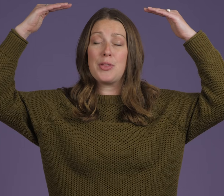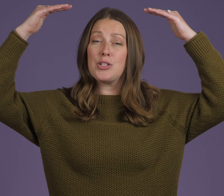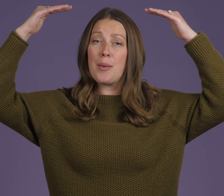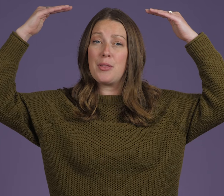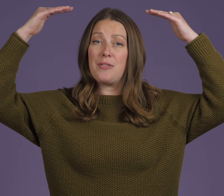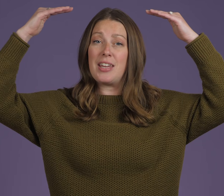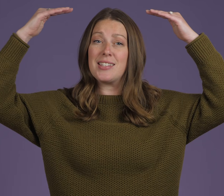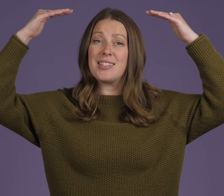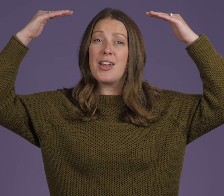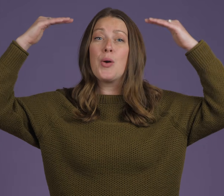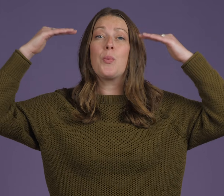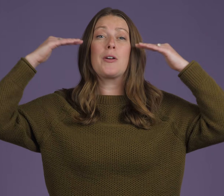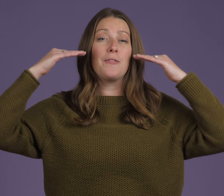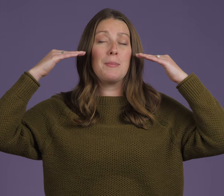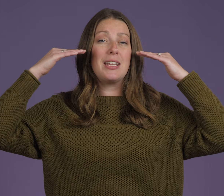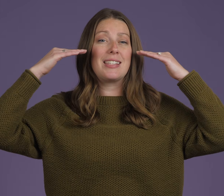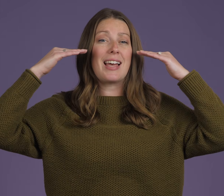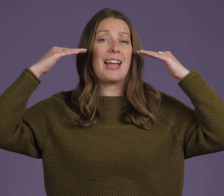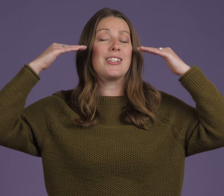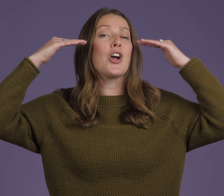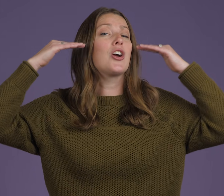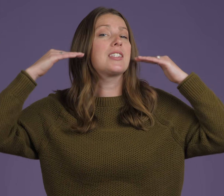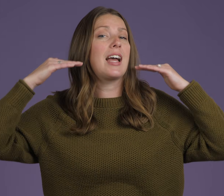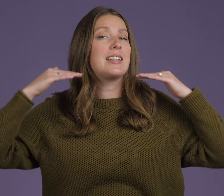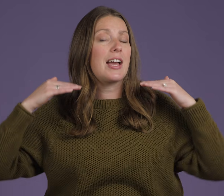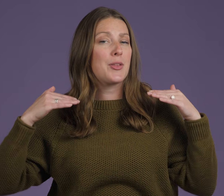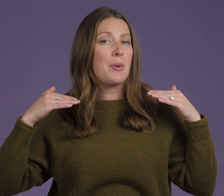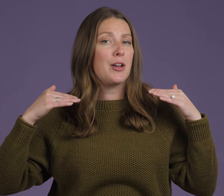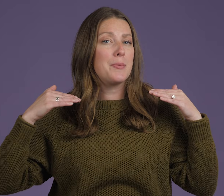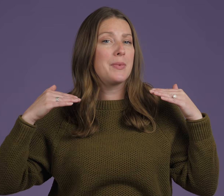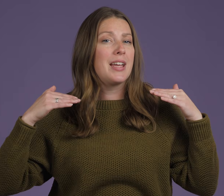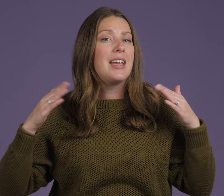at the top of the face where feminine signs are signed at the bottom.